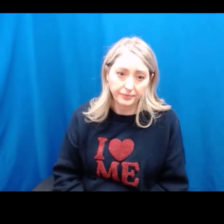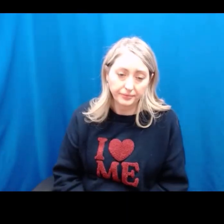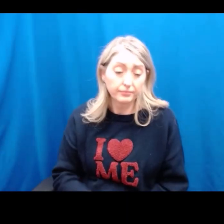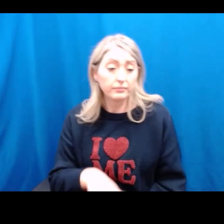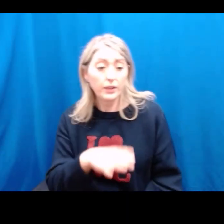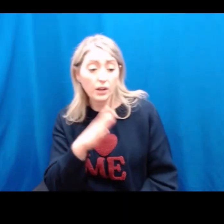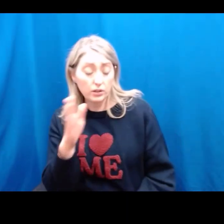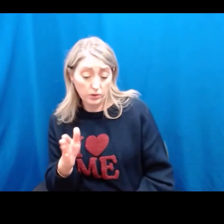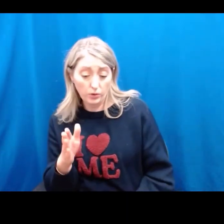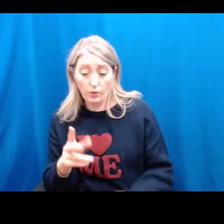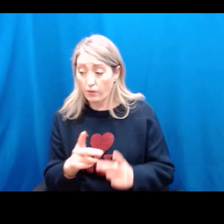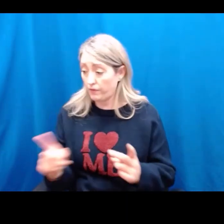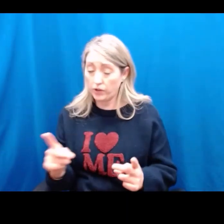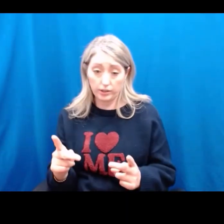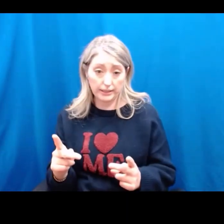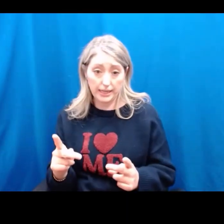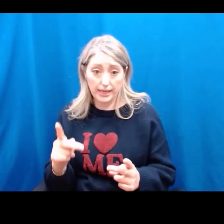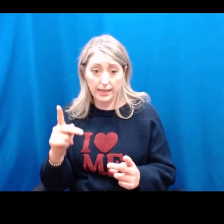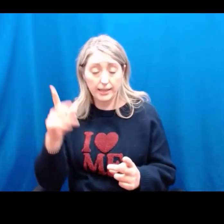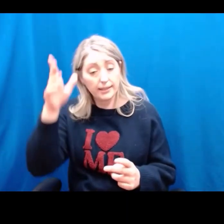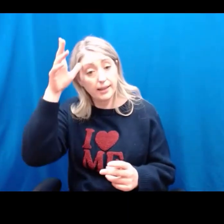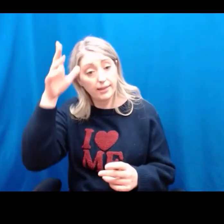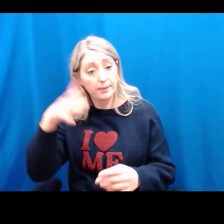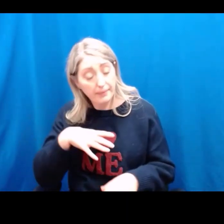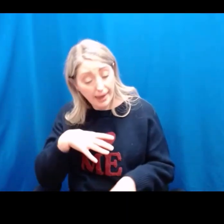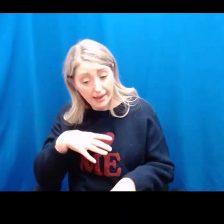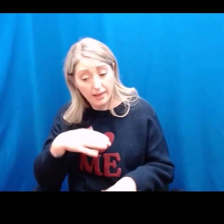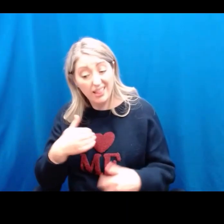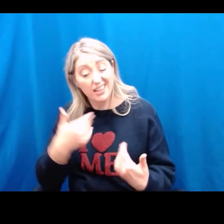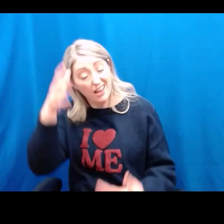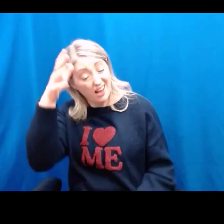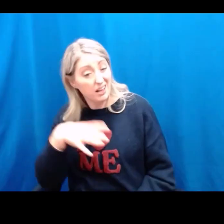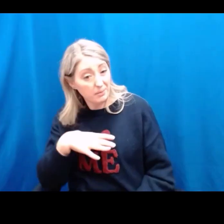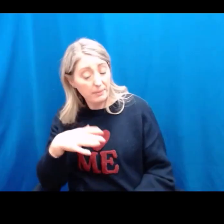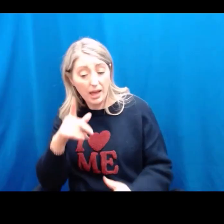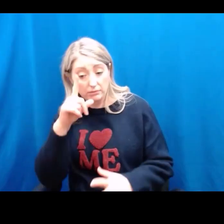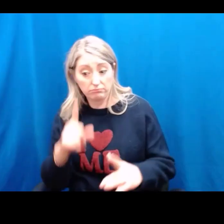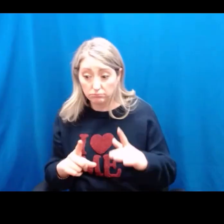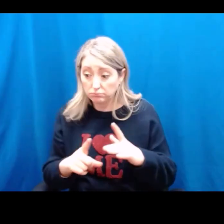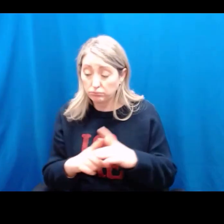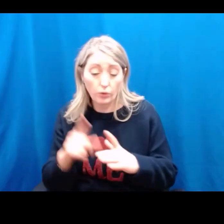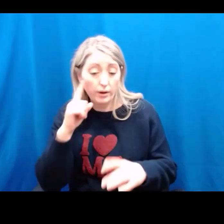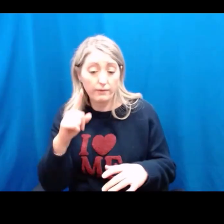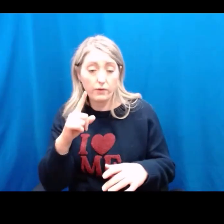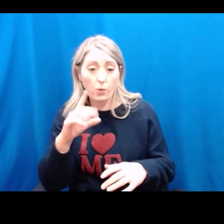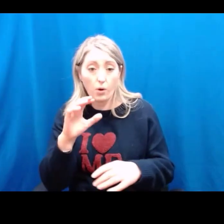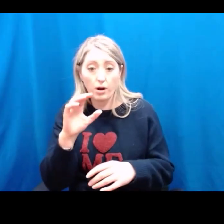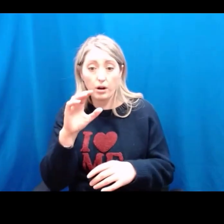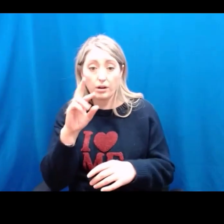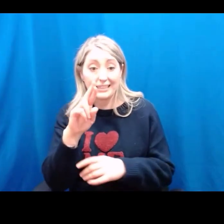Natalie Allen: I'm seeing in my clinic some like adolescent males showing up for diagnosis. And it feels like some of these